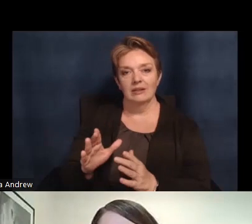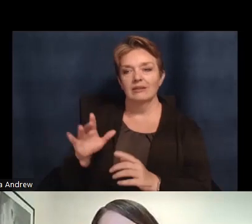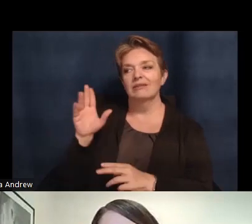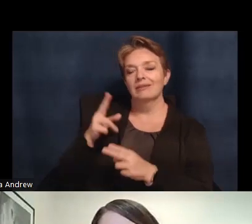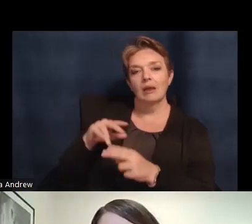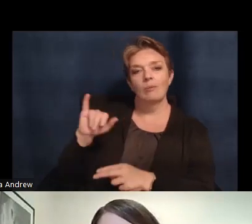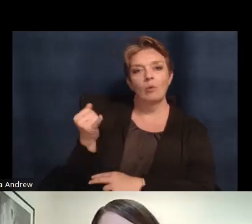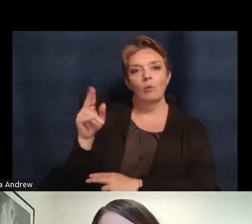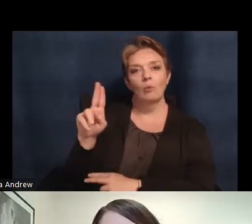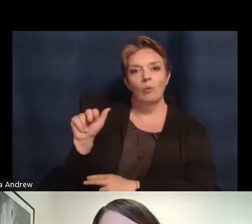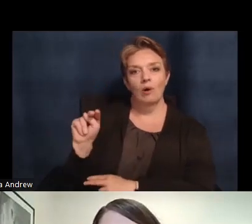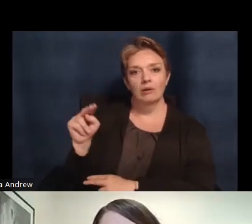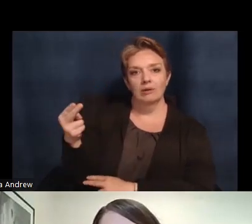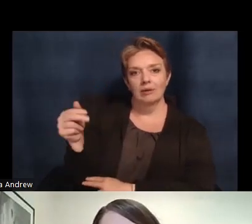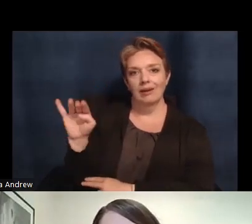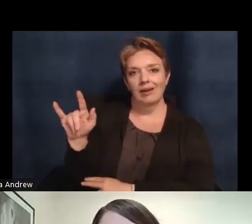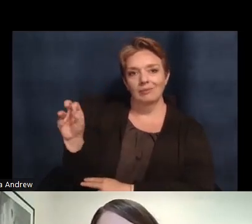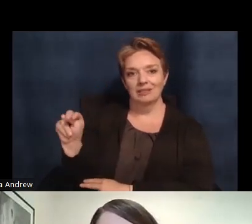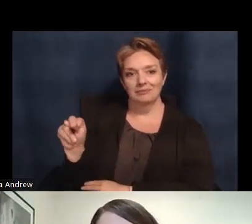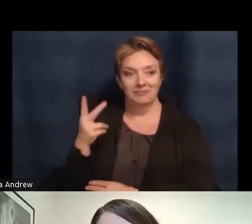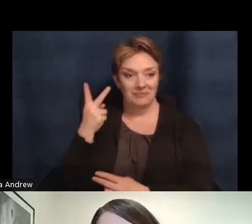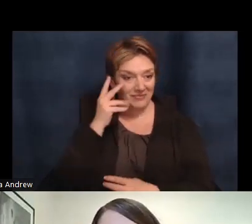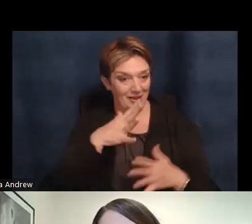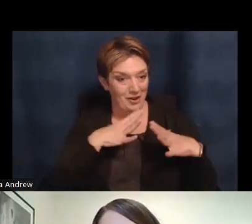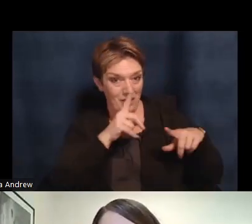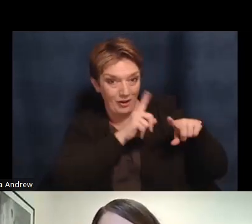Here's a peek into her closet, and then straight into the bedroom.